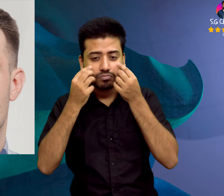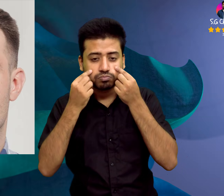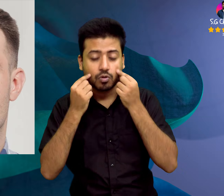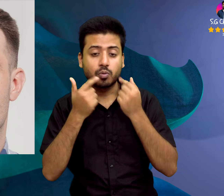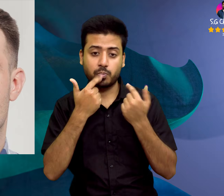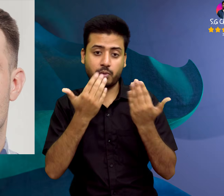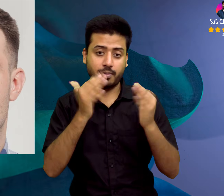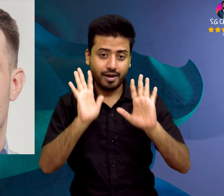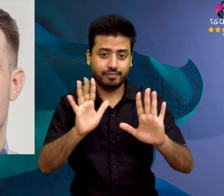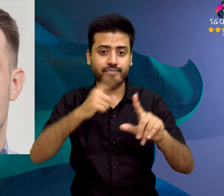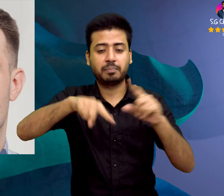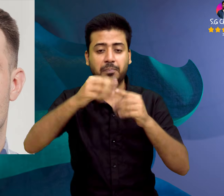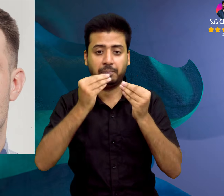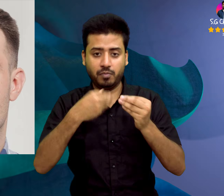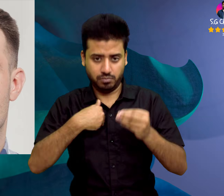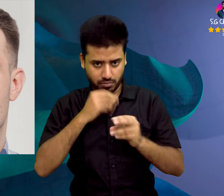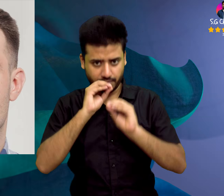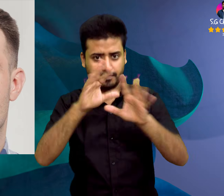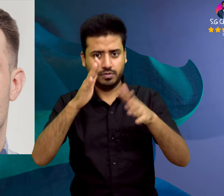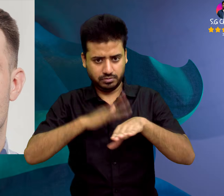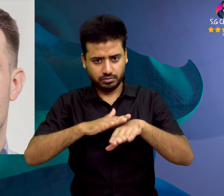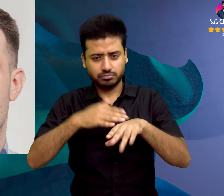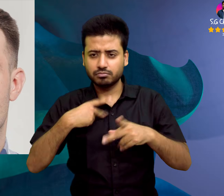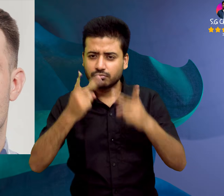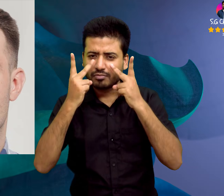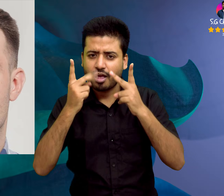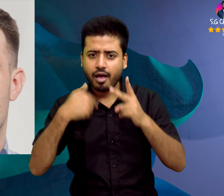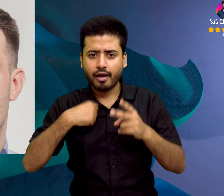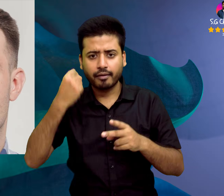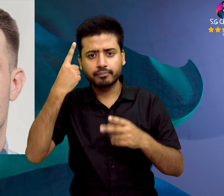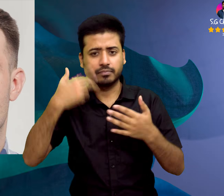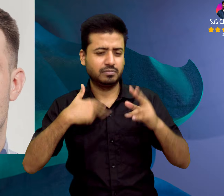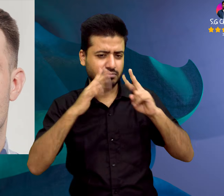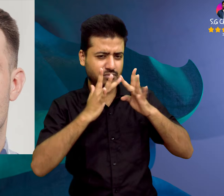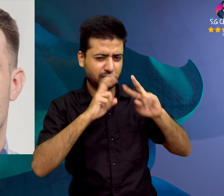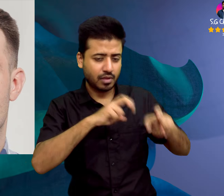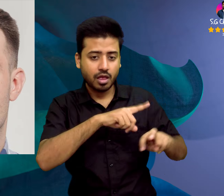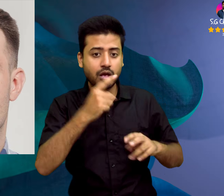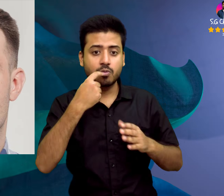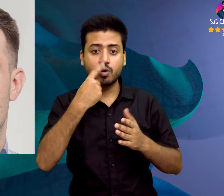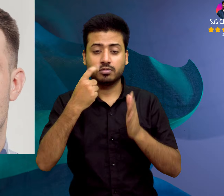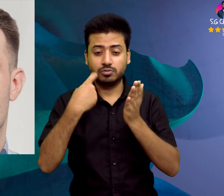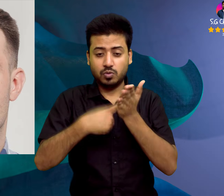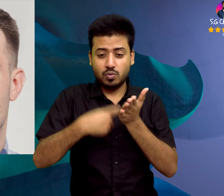metabolic jump start. Consuming breakfast within an hour of waking aligns with the body's natural